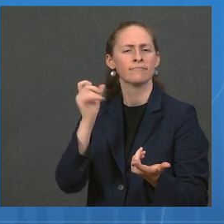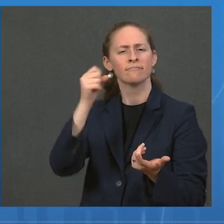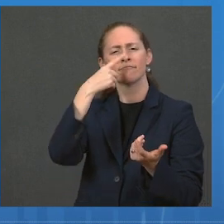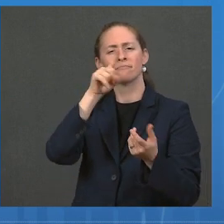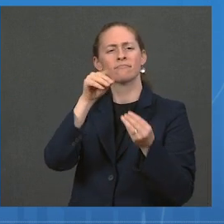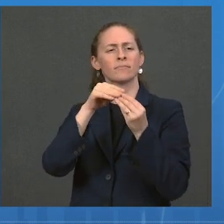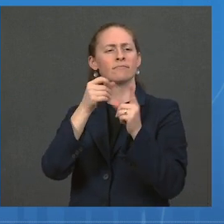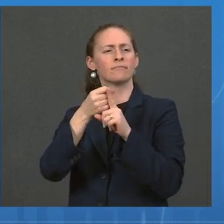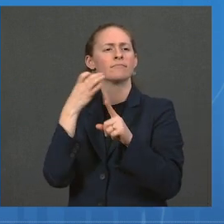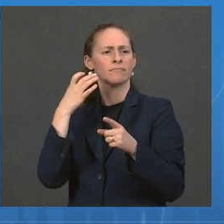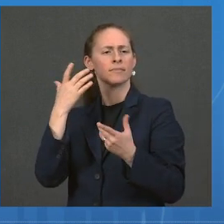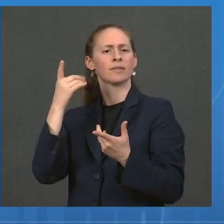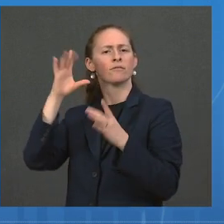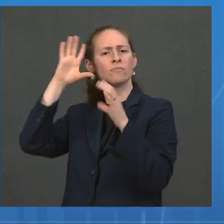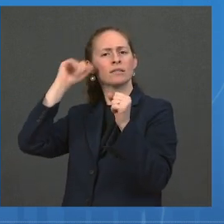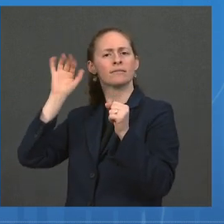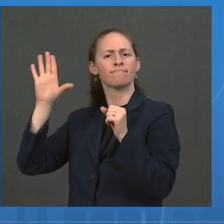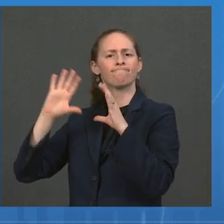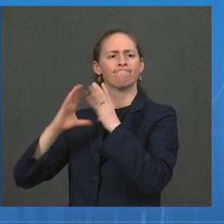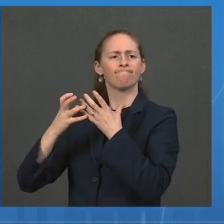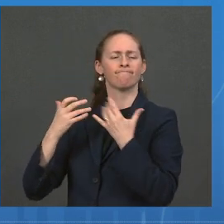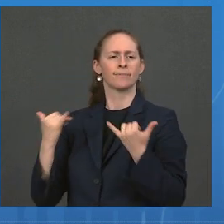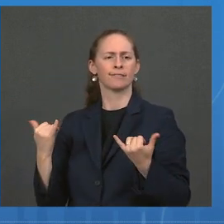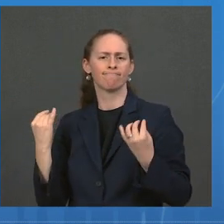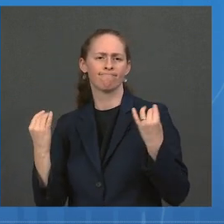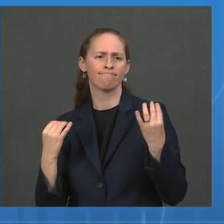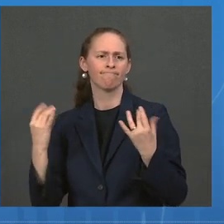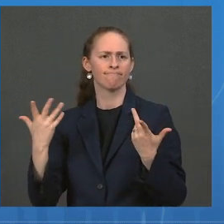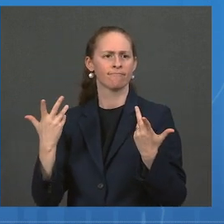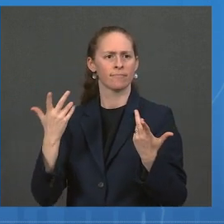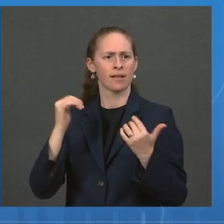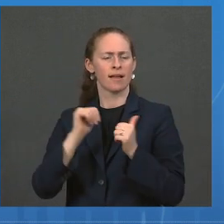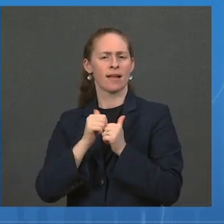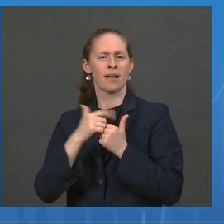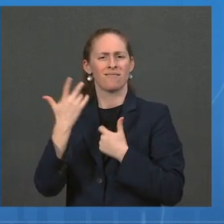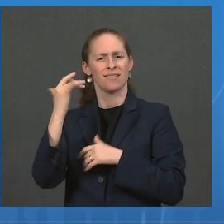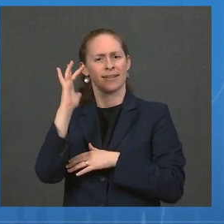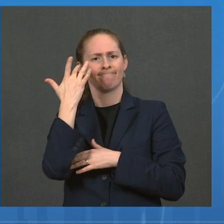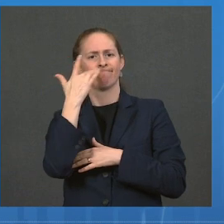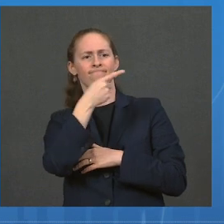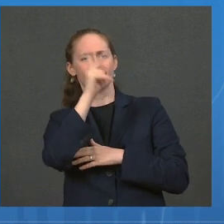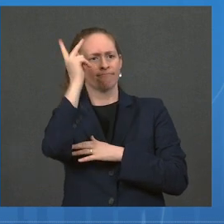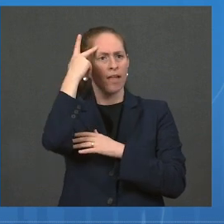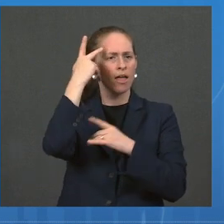to try to combat partisanship and political views impacting whether or not kids can be vaccinated?